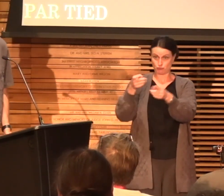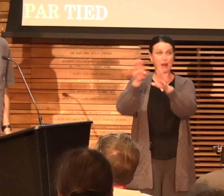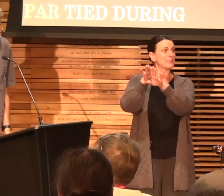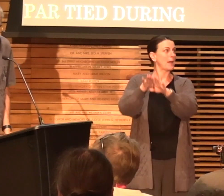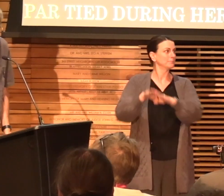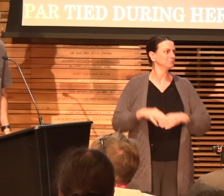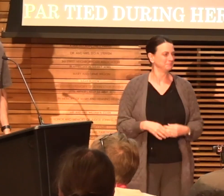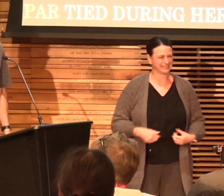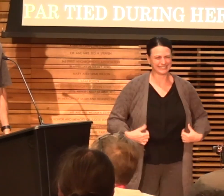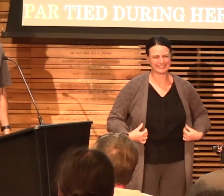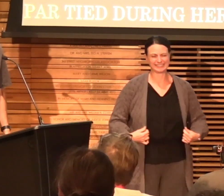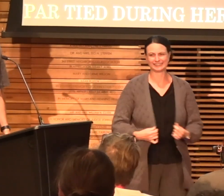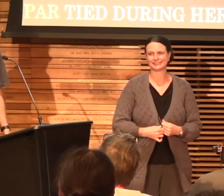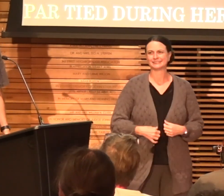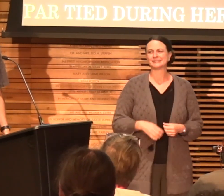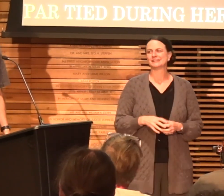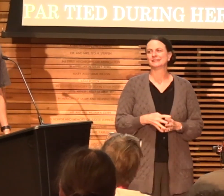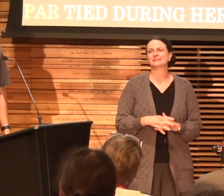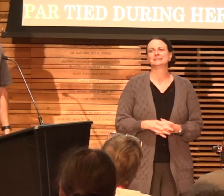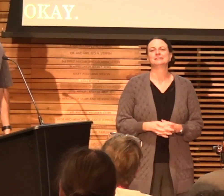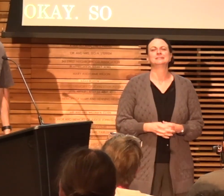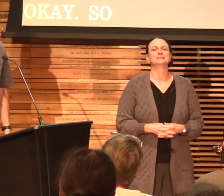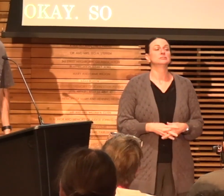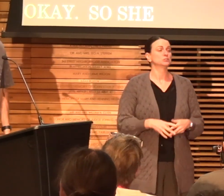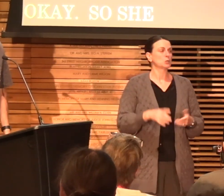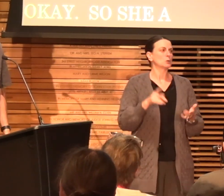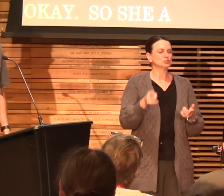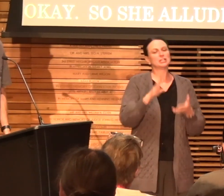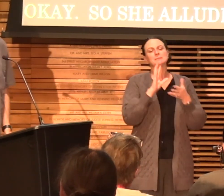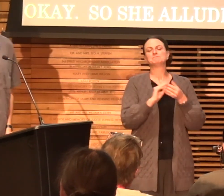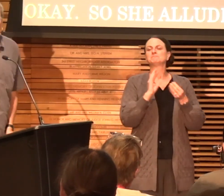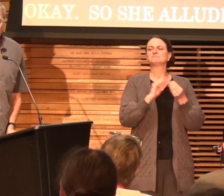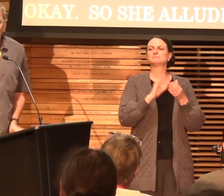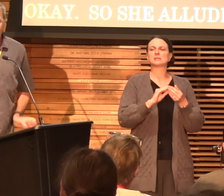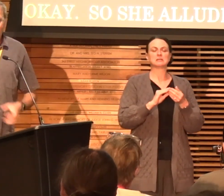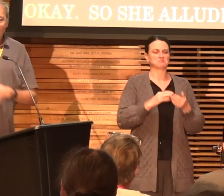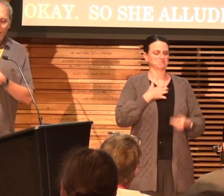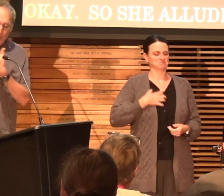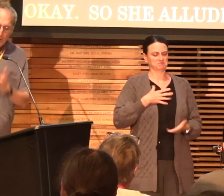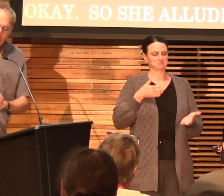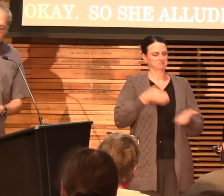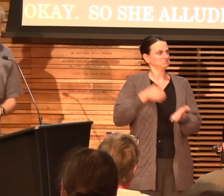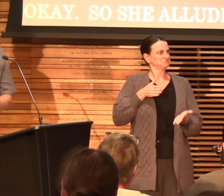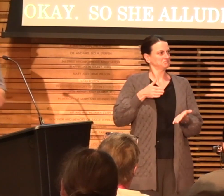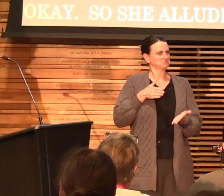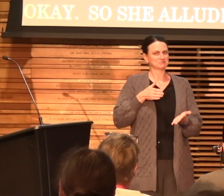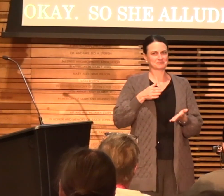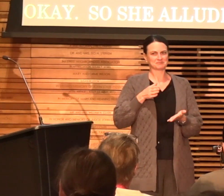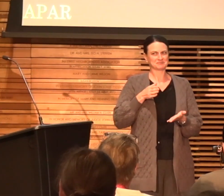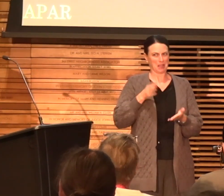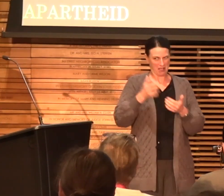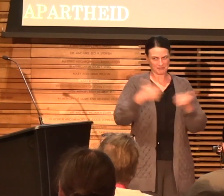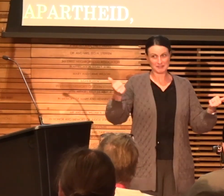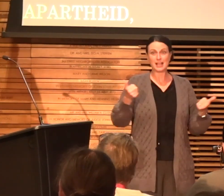Okay, so she alludes to her disapproval of apartheid. She arrives in Durban.